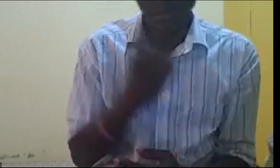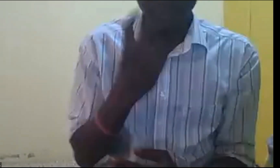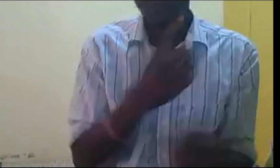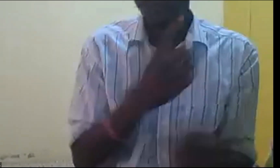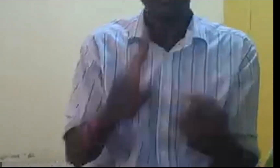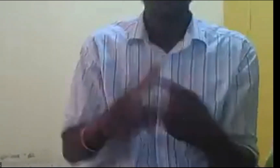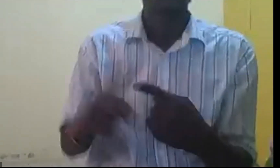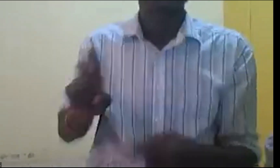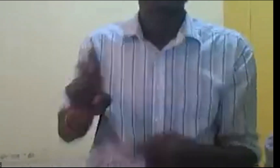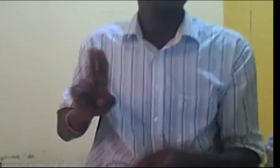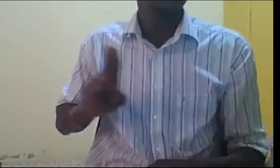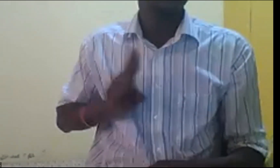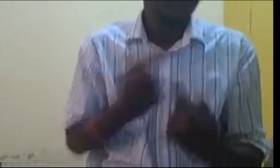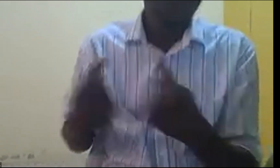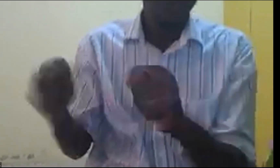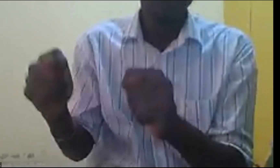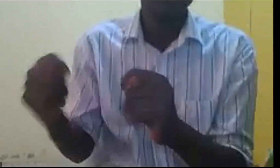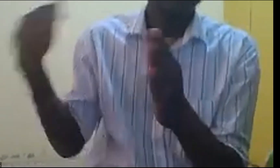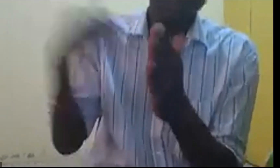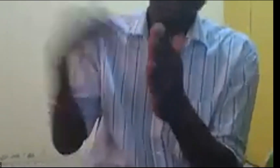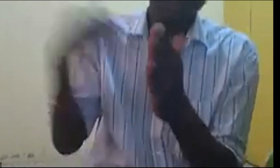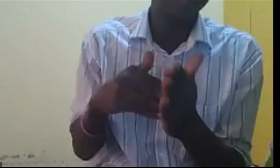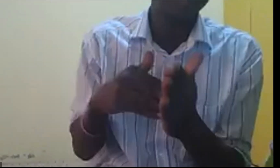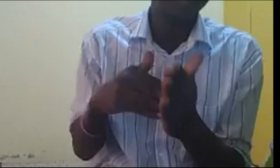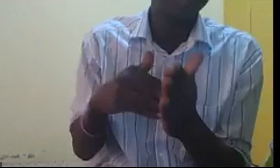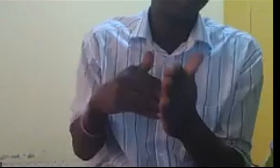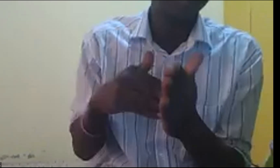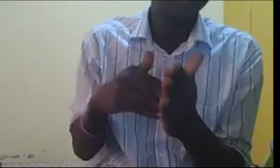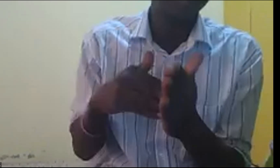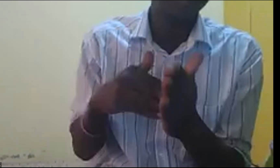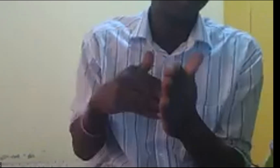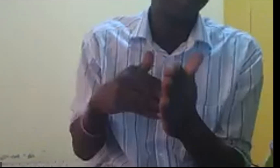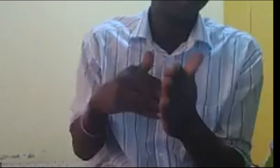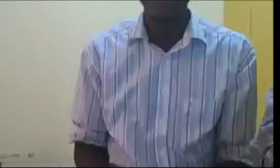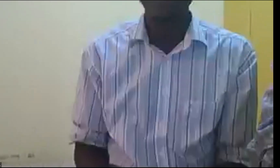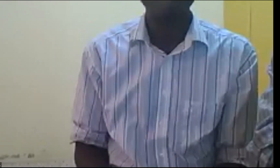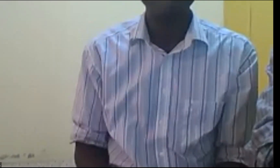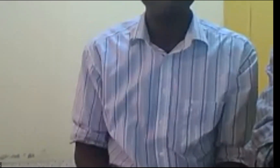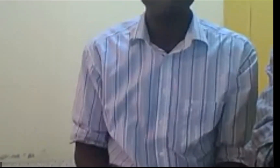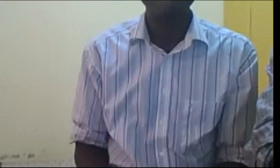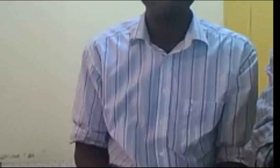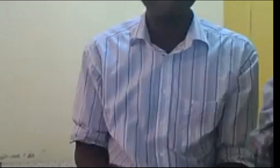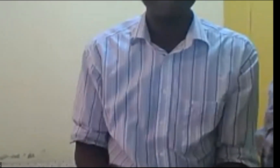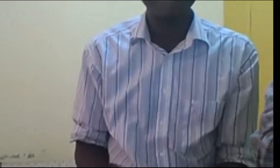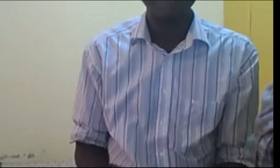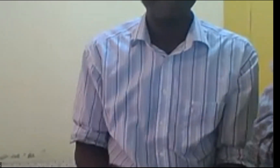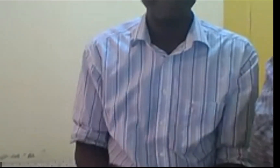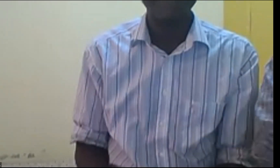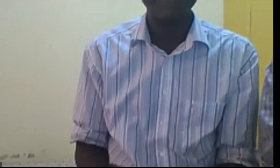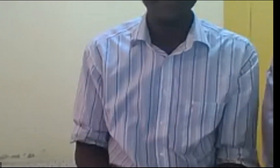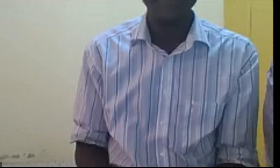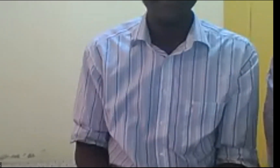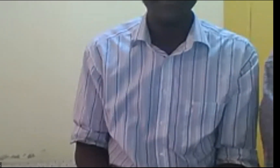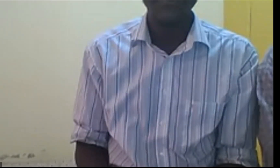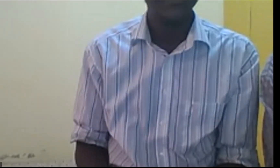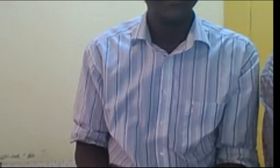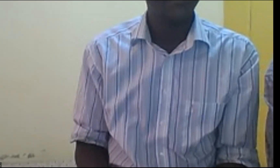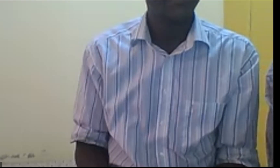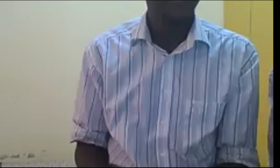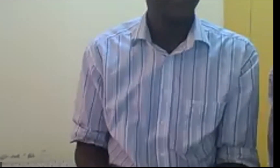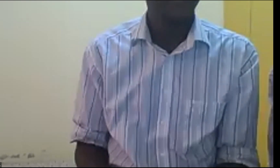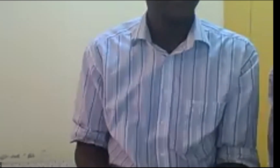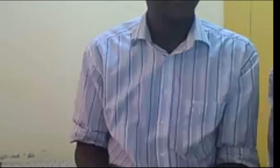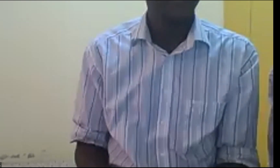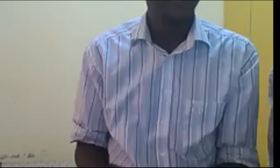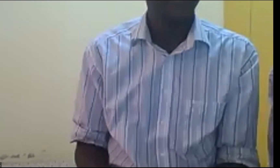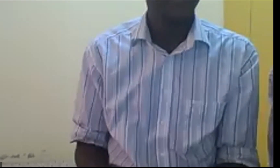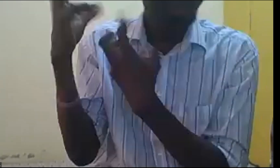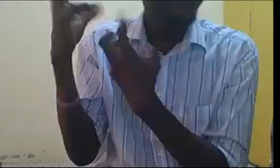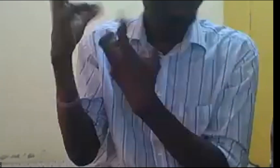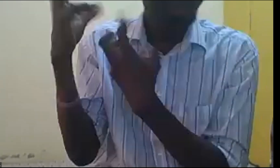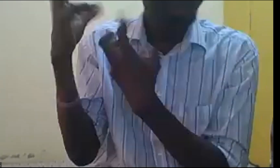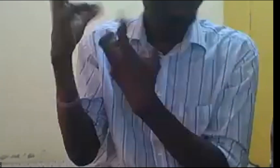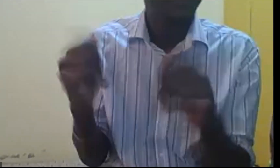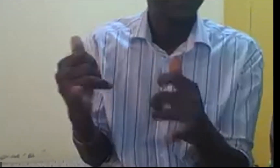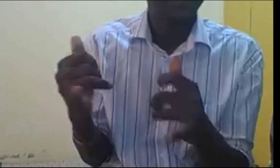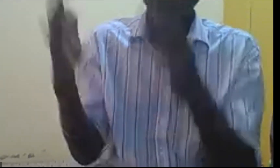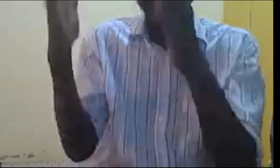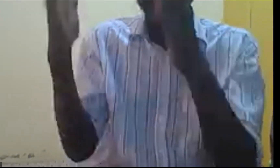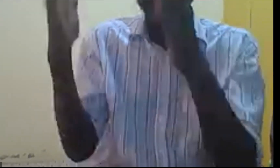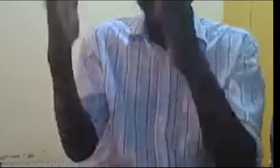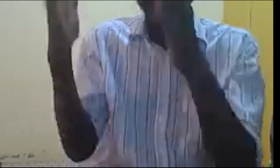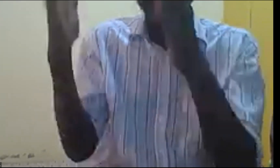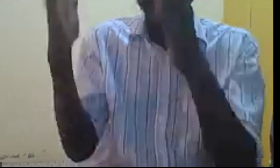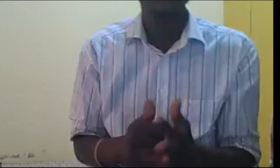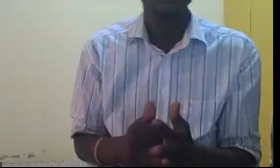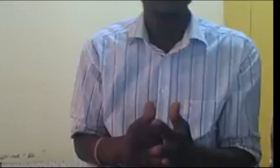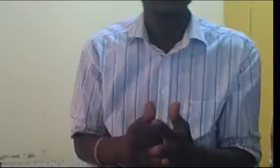These are a set of people who are really most times slide line by many programming is that comes to the community and hands has made many of them to to remain.